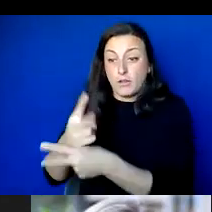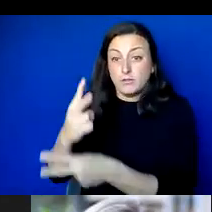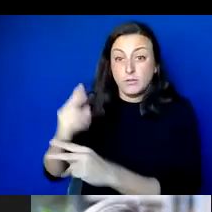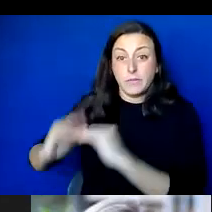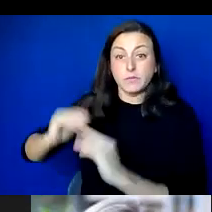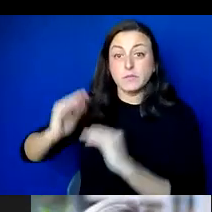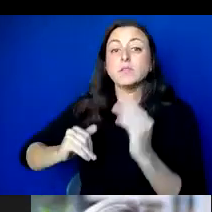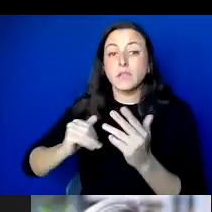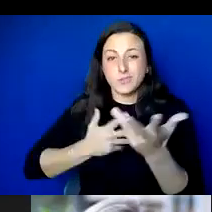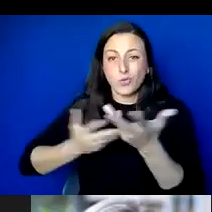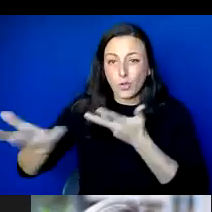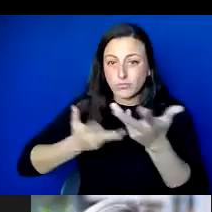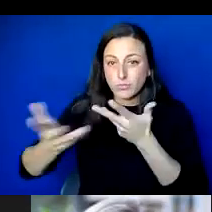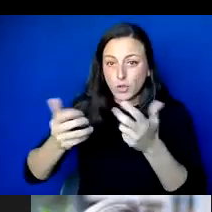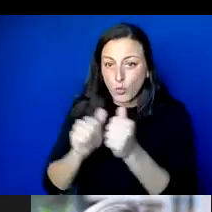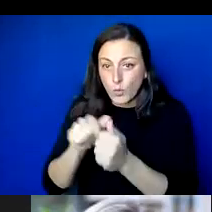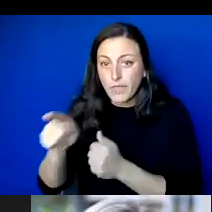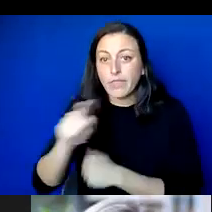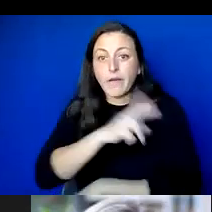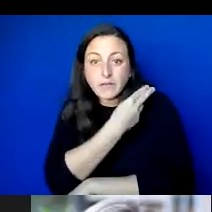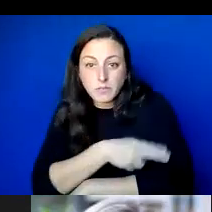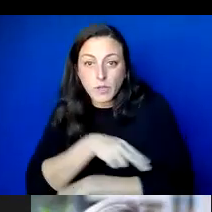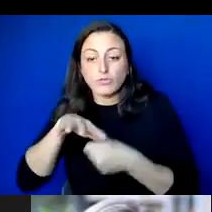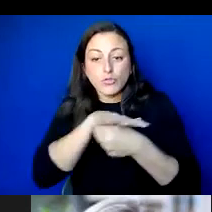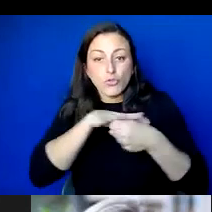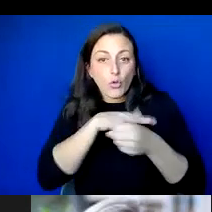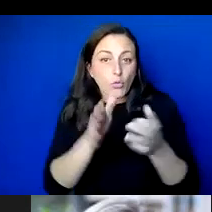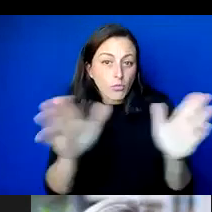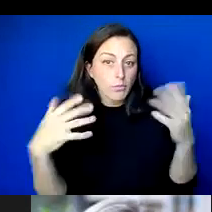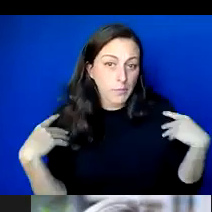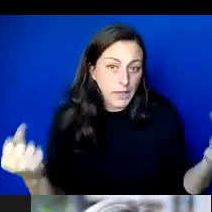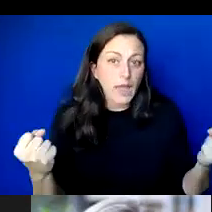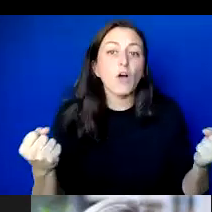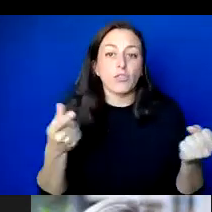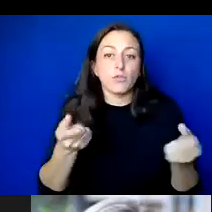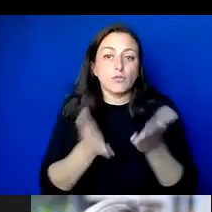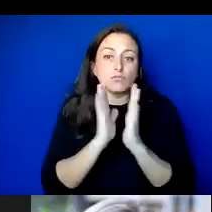health care providers including hospitals, local public health agencies to schedule vaccinations.